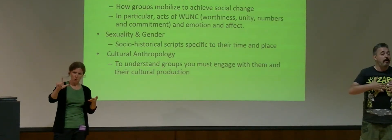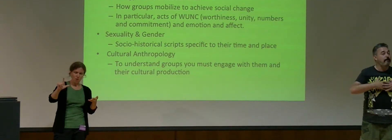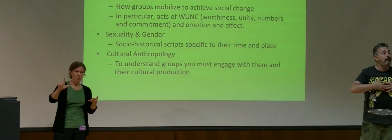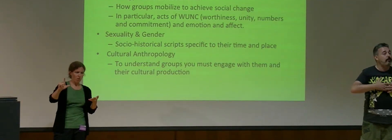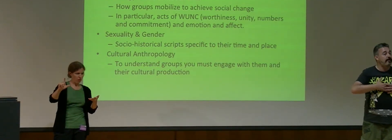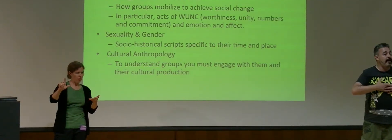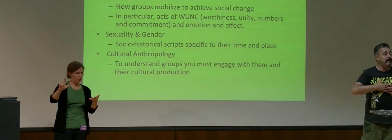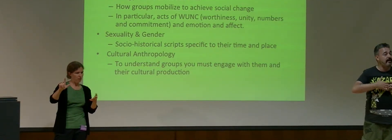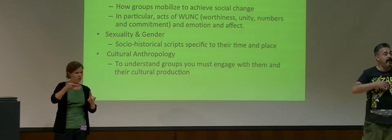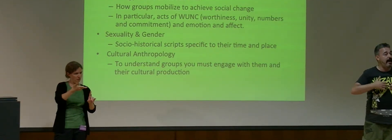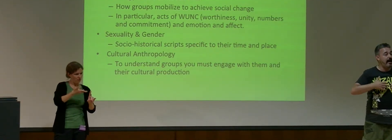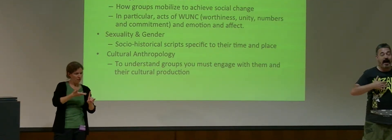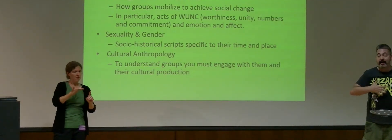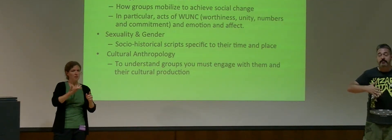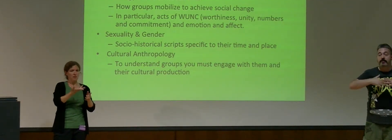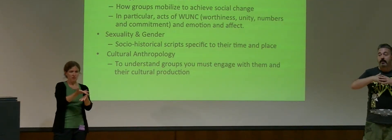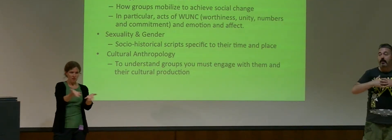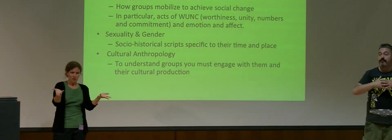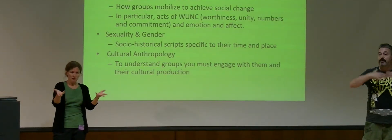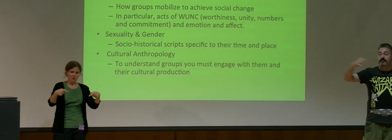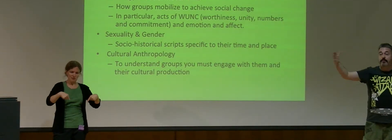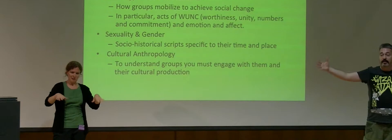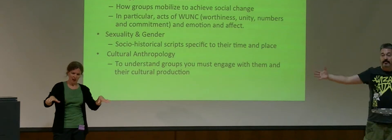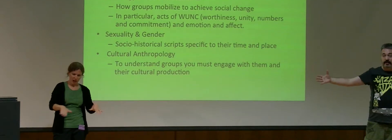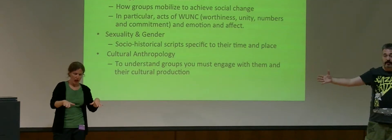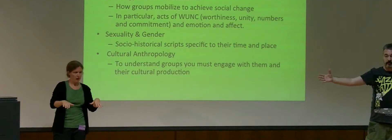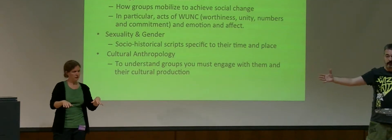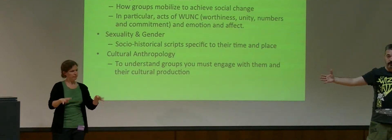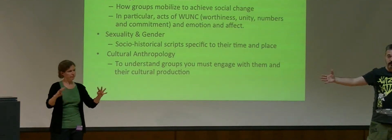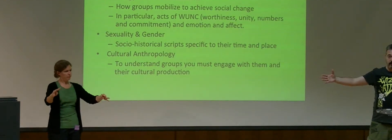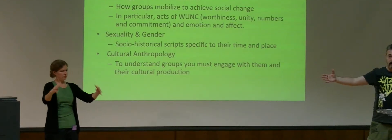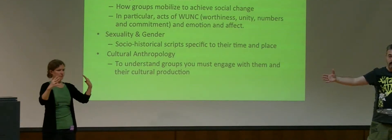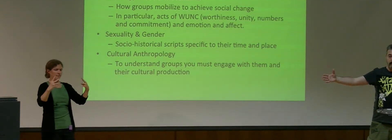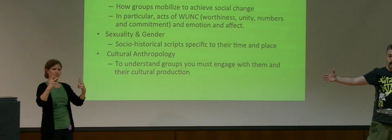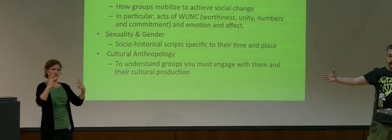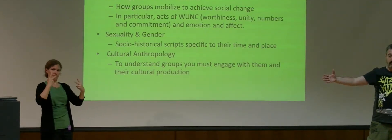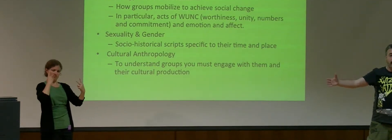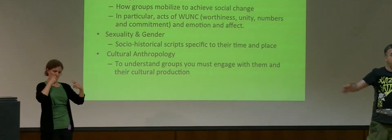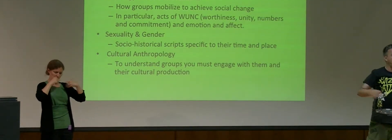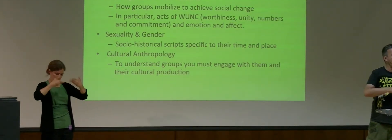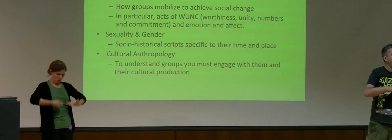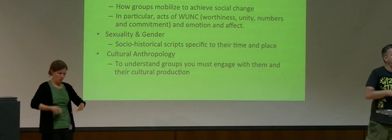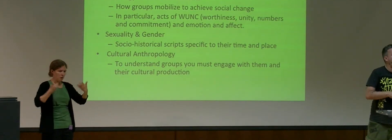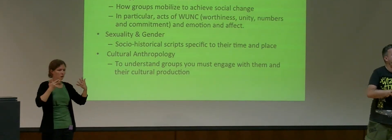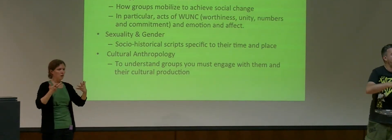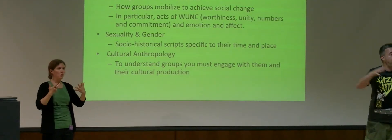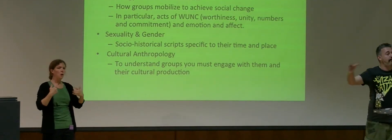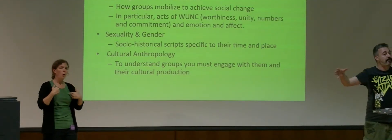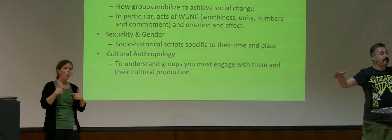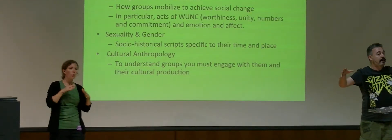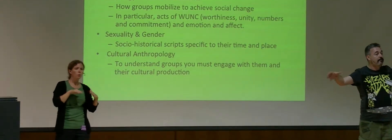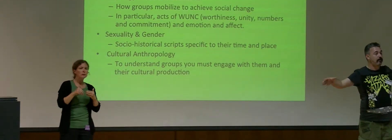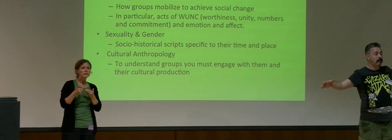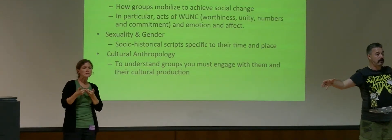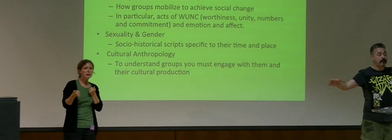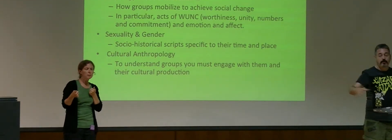You are creating an act of visibility. You are not simply being separate people.